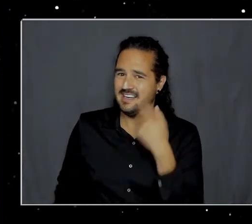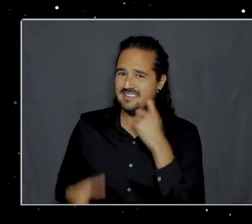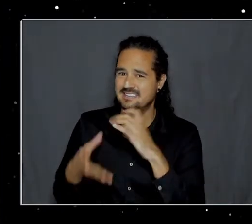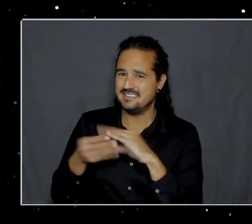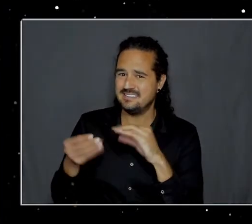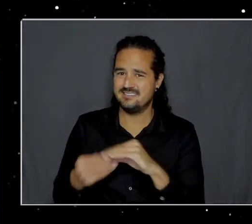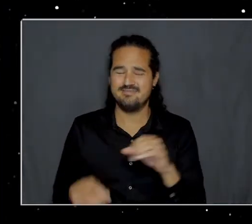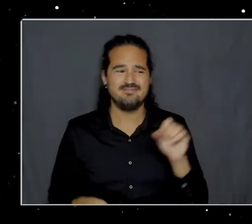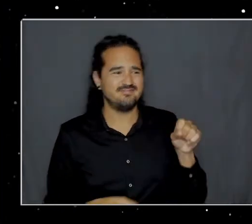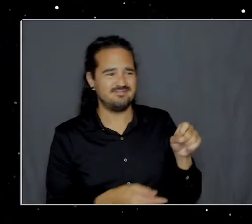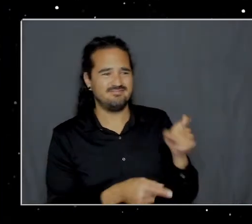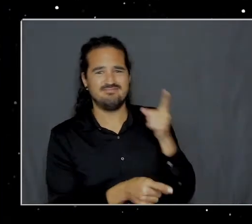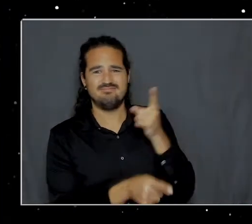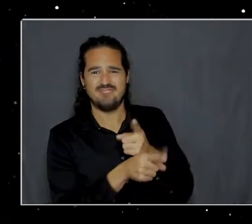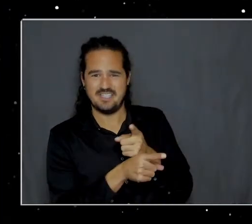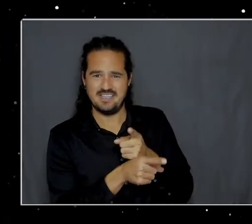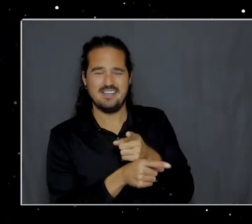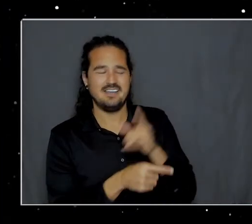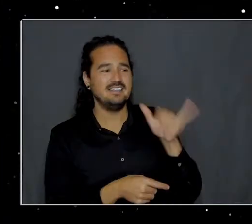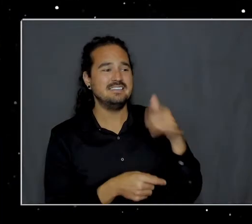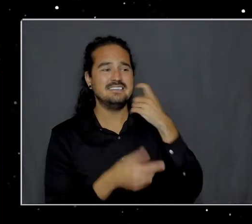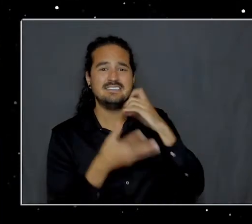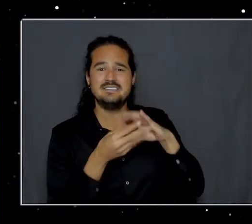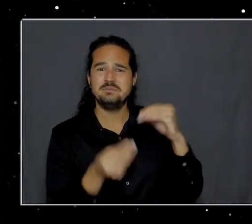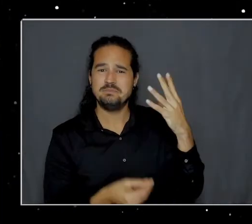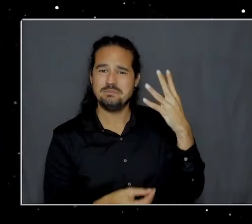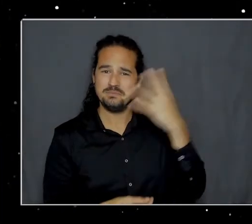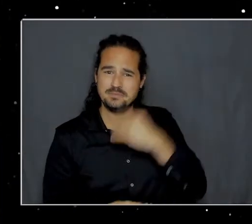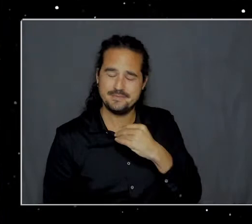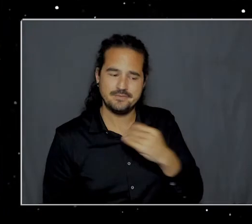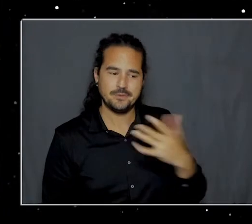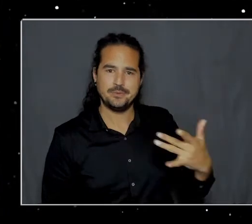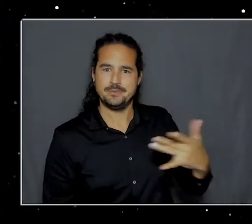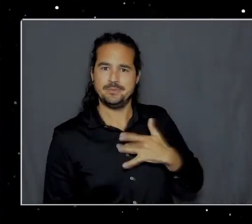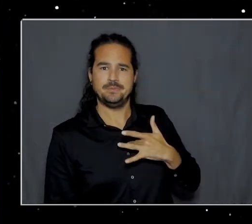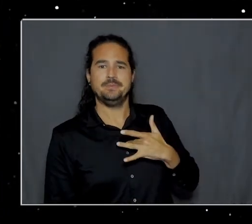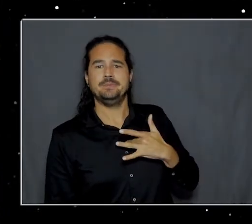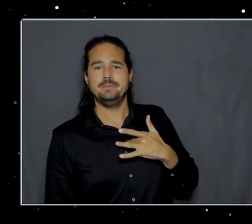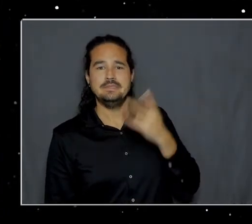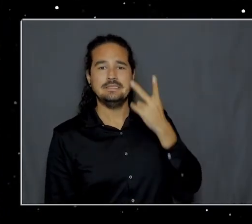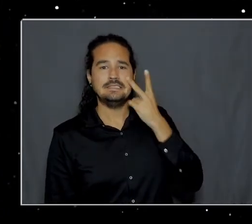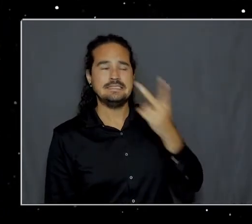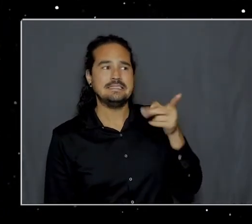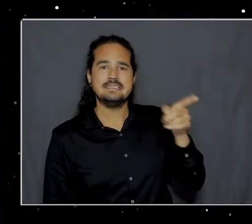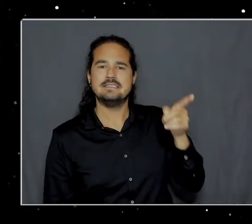BEAUTIFUL, JEANNIE. JEANNIE YANDEL: YEAH. EULA SCOTT BYNOE: I TEARED UP QUITE A BIT ACTUALLY.